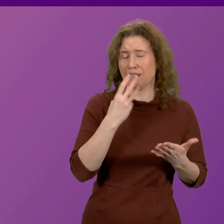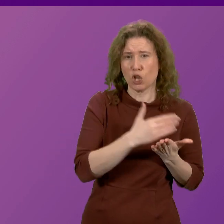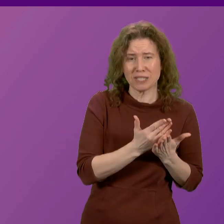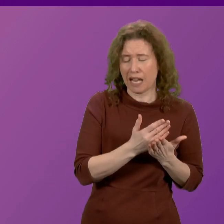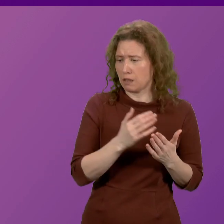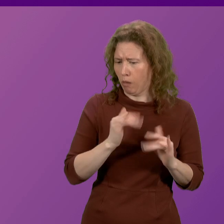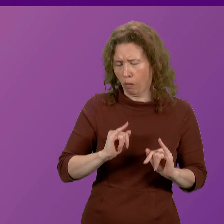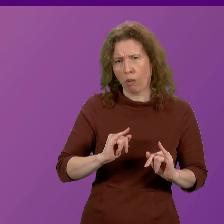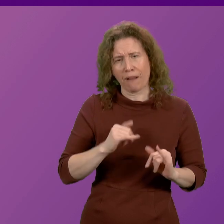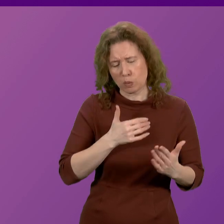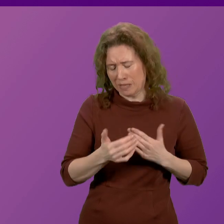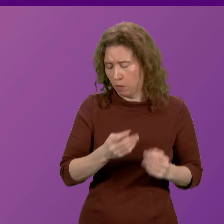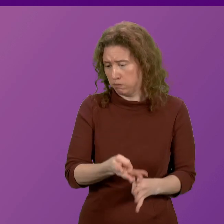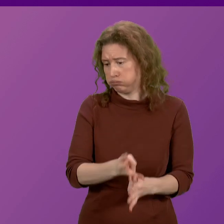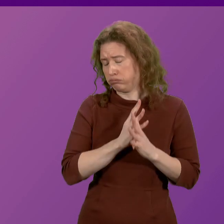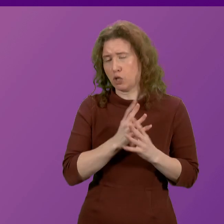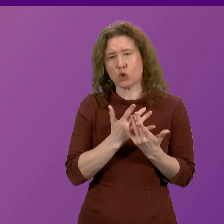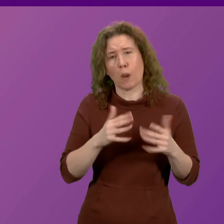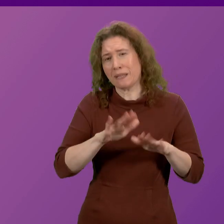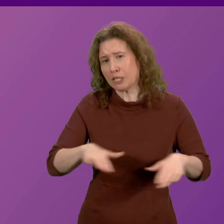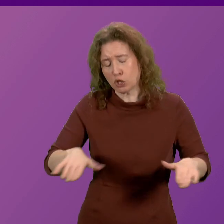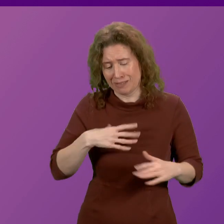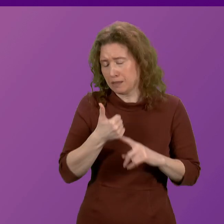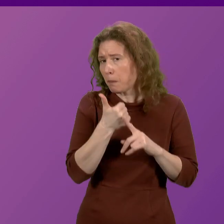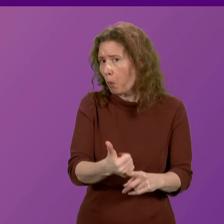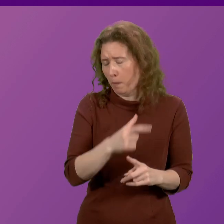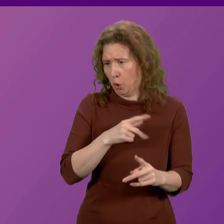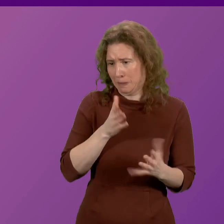contend with record levels of children who are seeking support. What measures